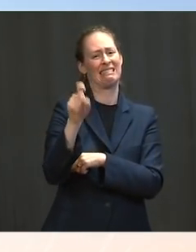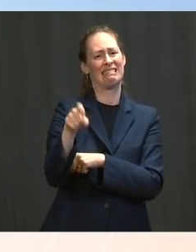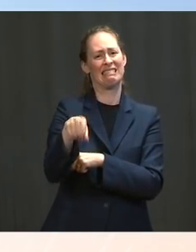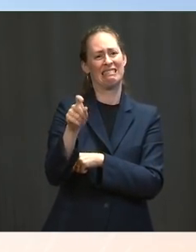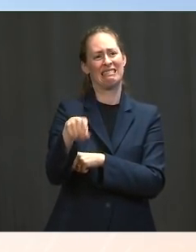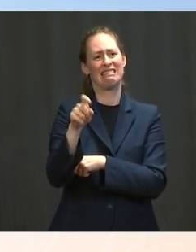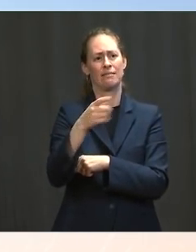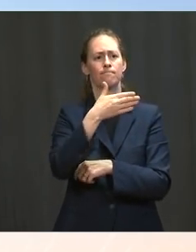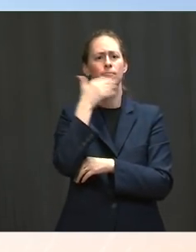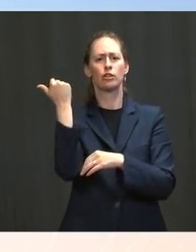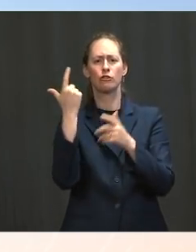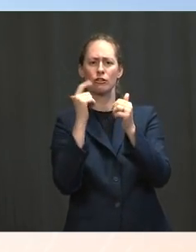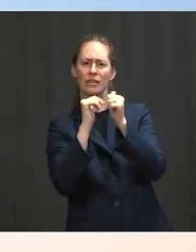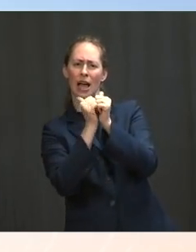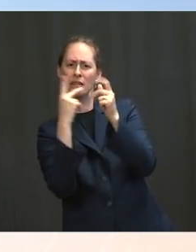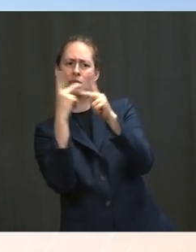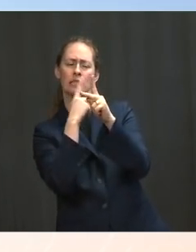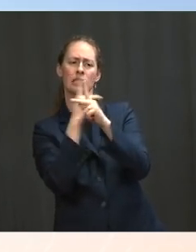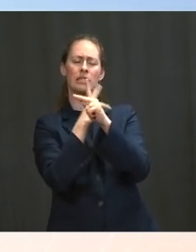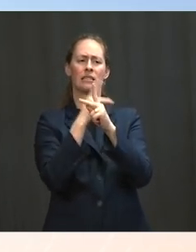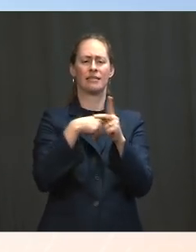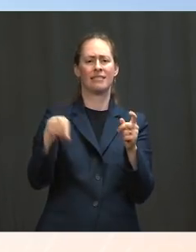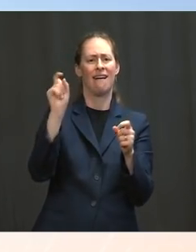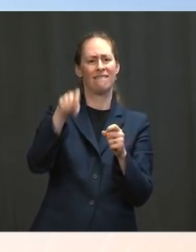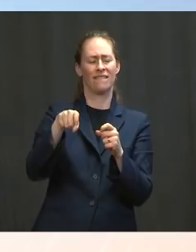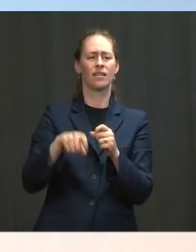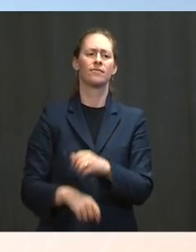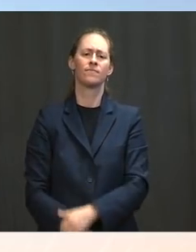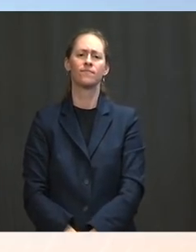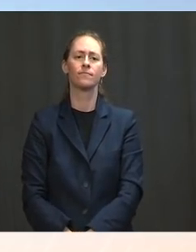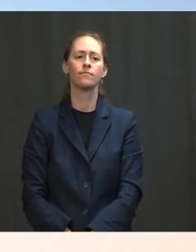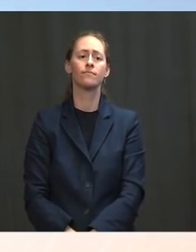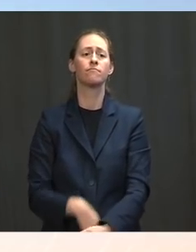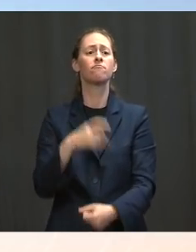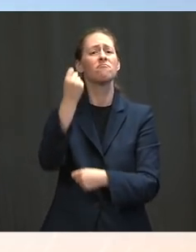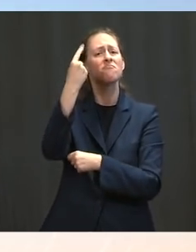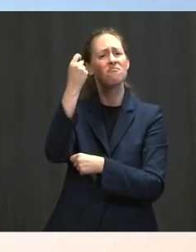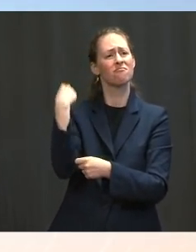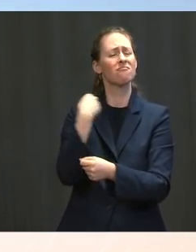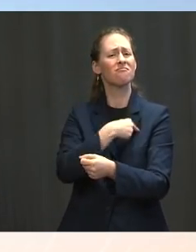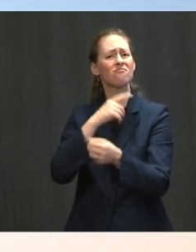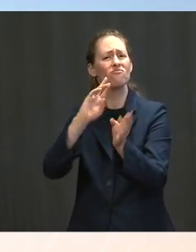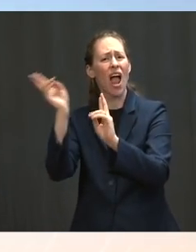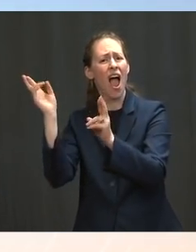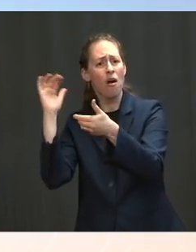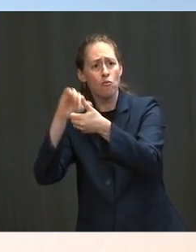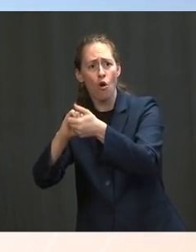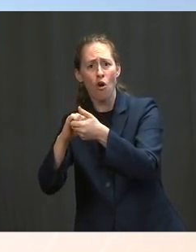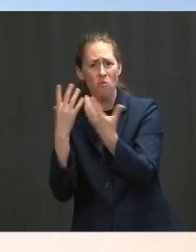by the federal government for some time. But we are going to continue to be partners because it's important to, of course,